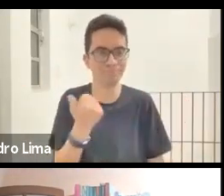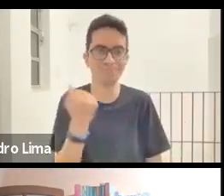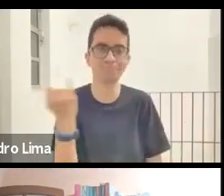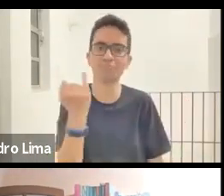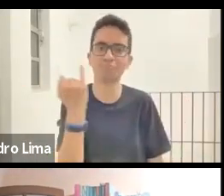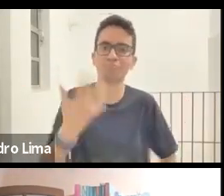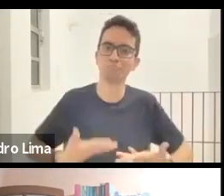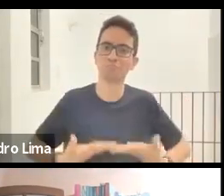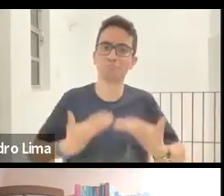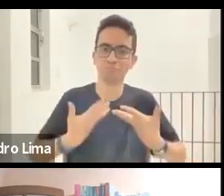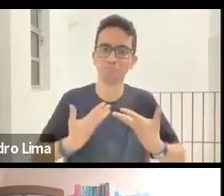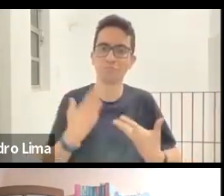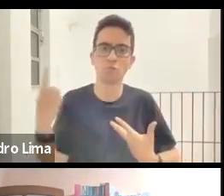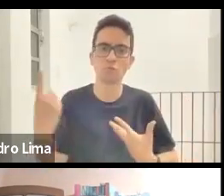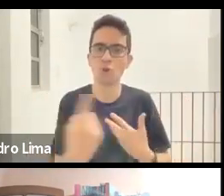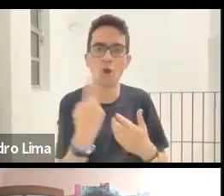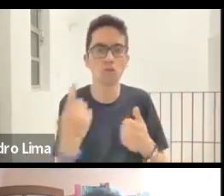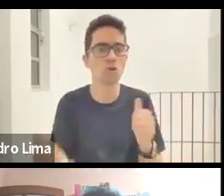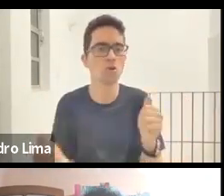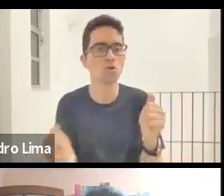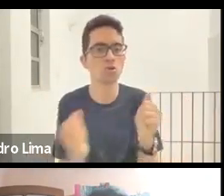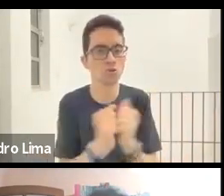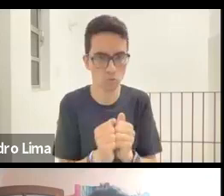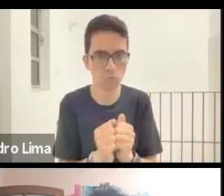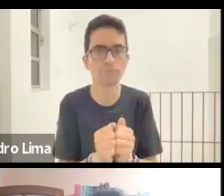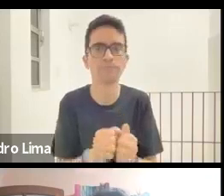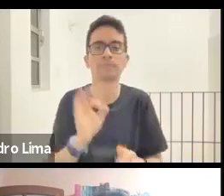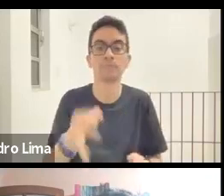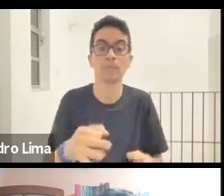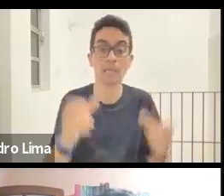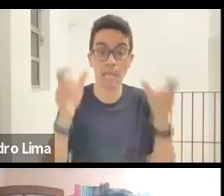turn out and. take an interest in these top take an interest in these